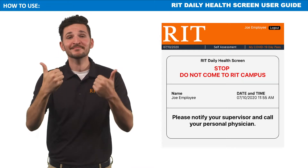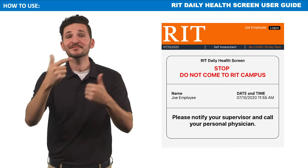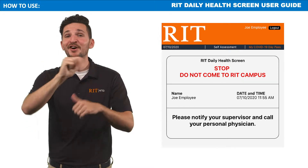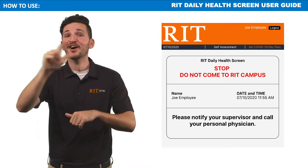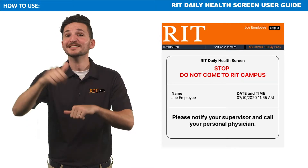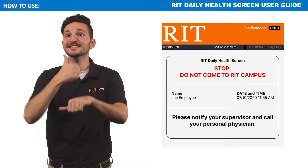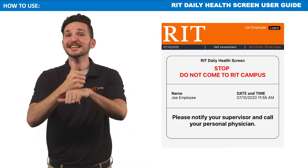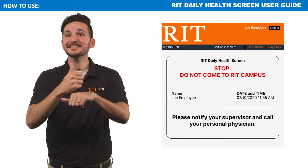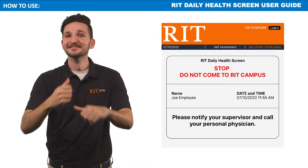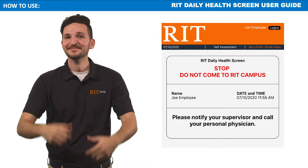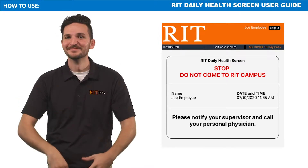Now you’re all set!